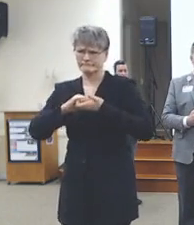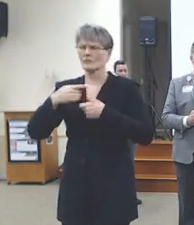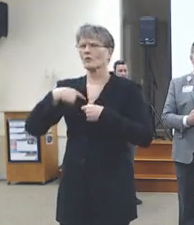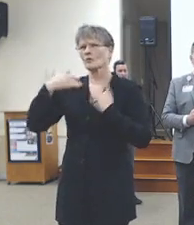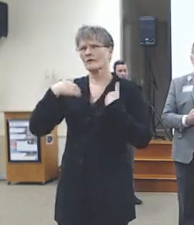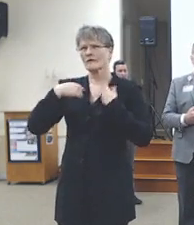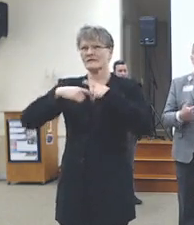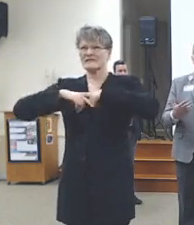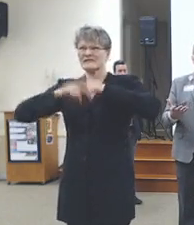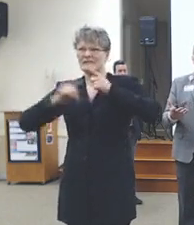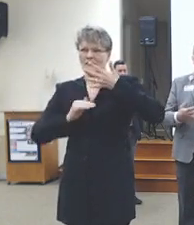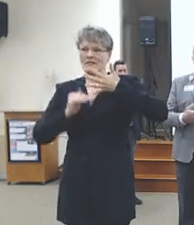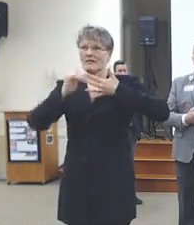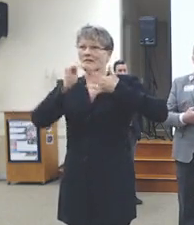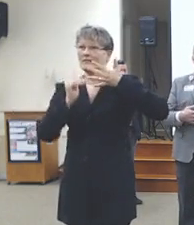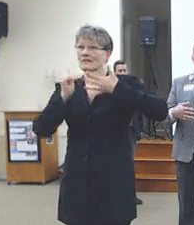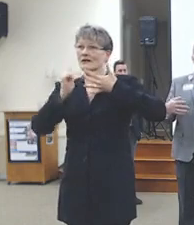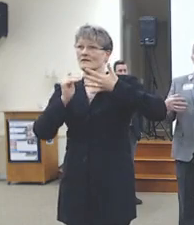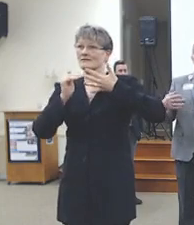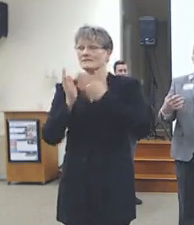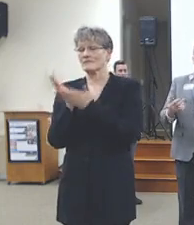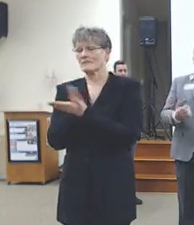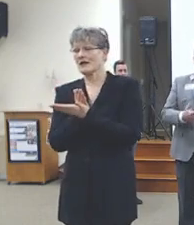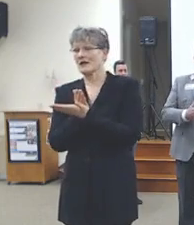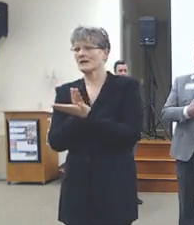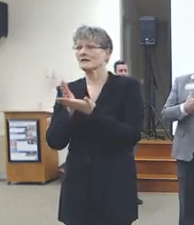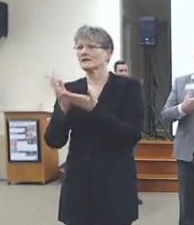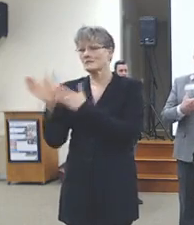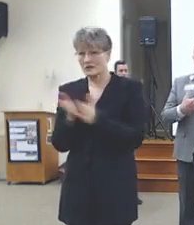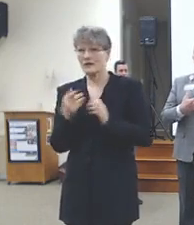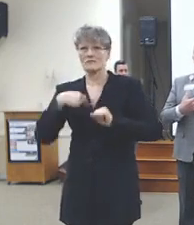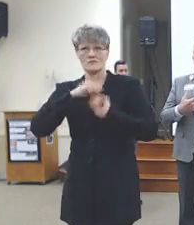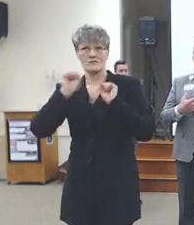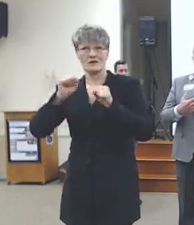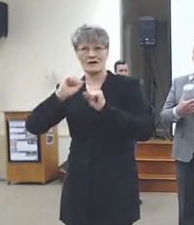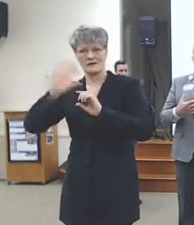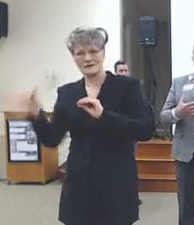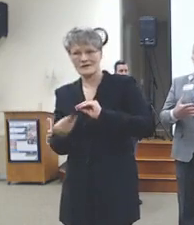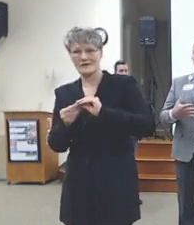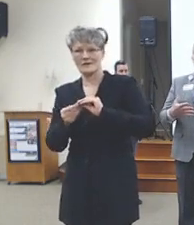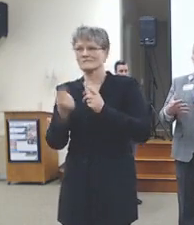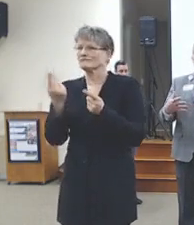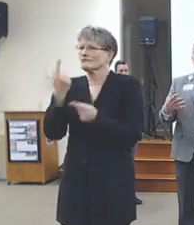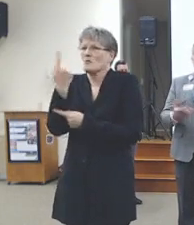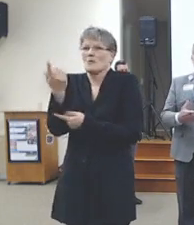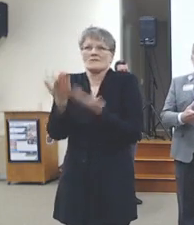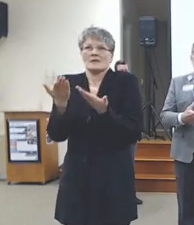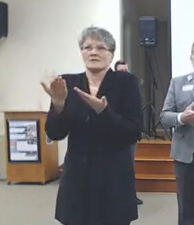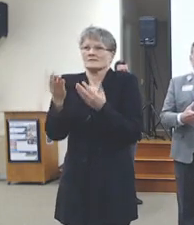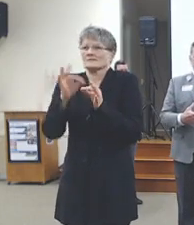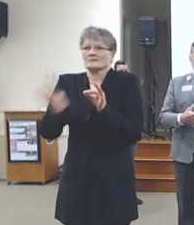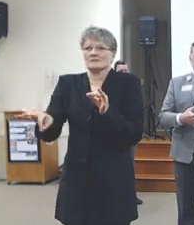could be as simple as I need another tent on my ER deck to act as a lobby or